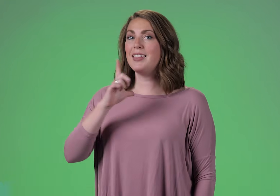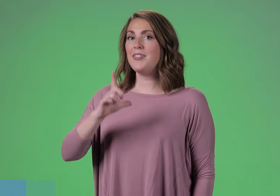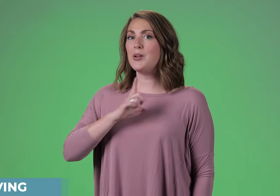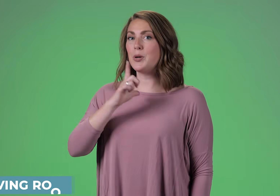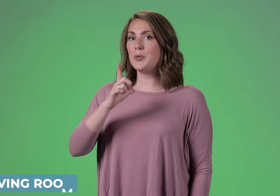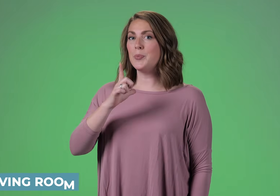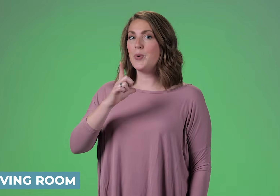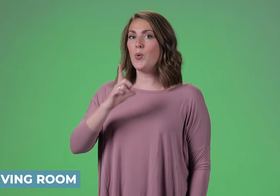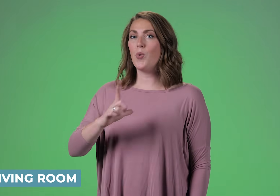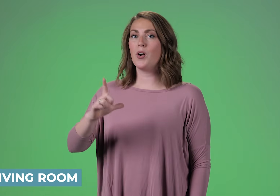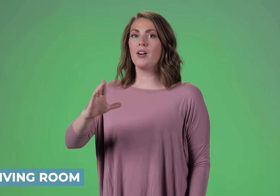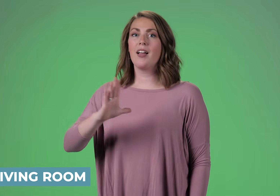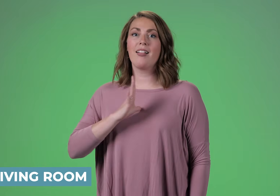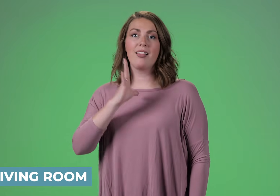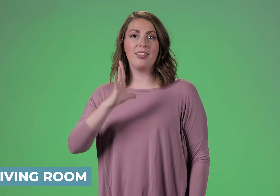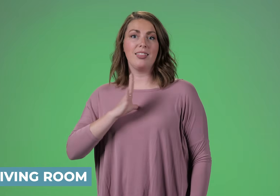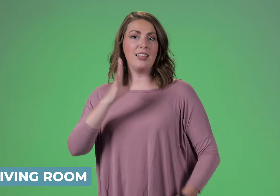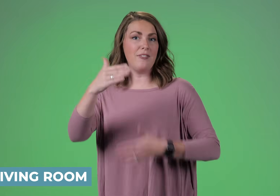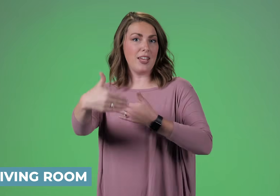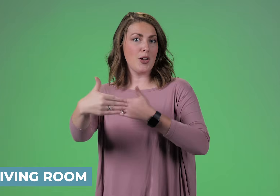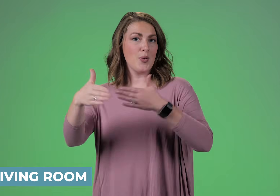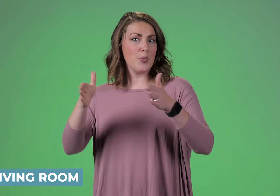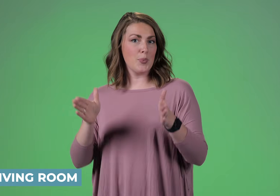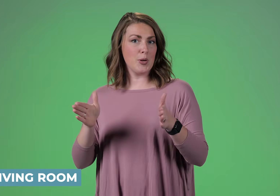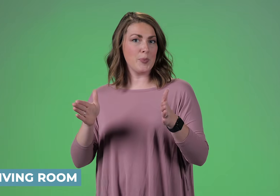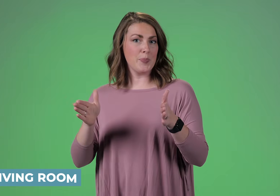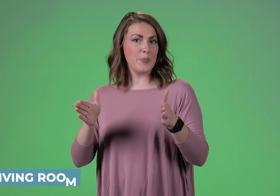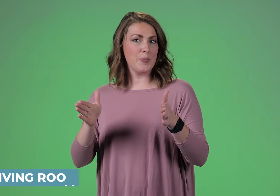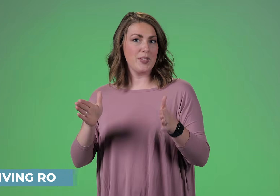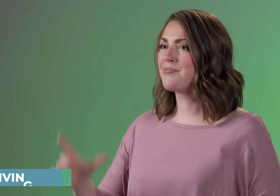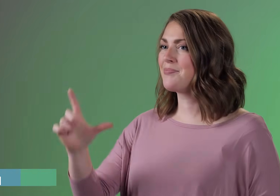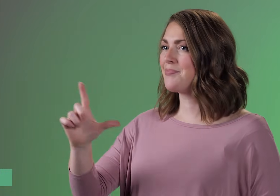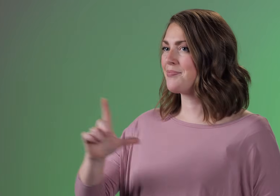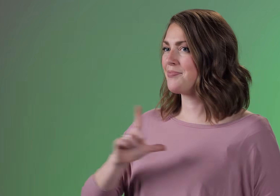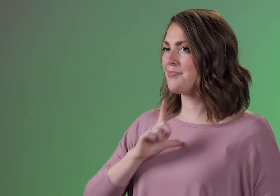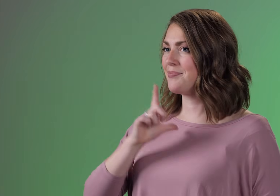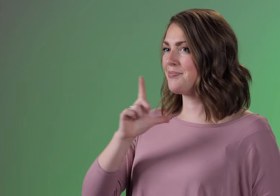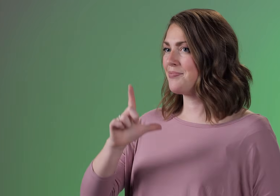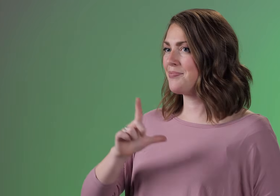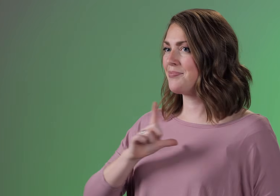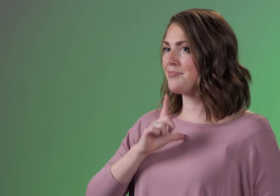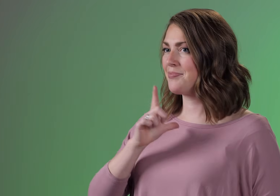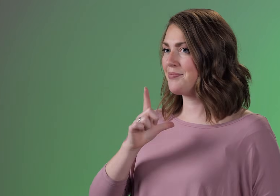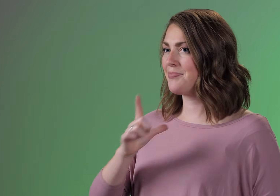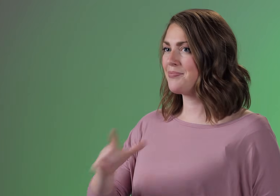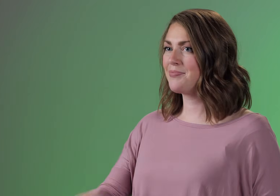LIVING ROOM or LIVING ROOM It's the letter "L" on your chest